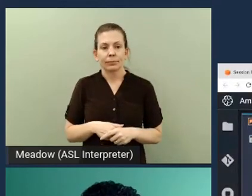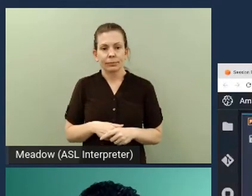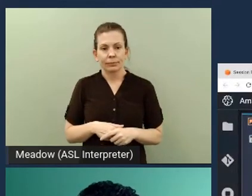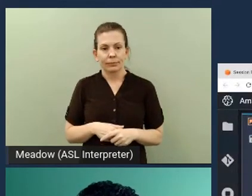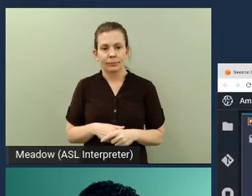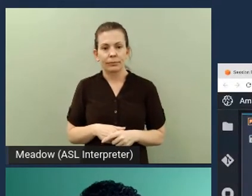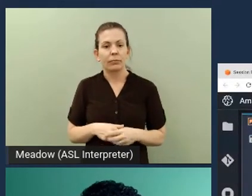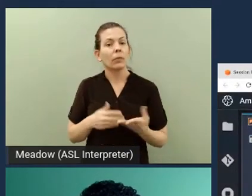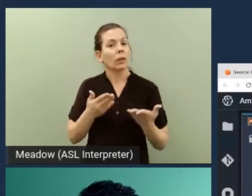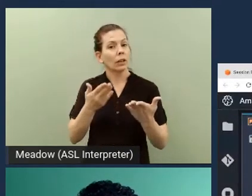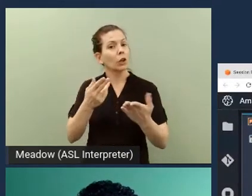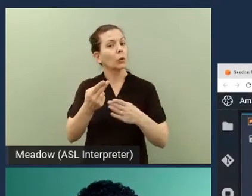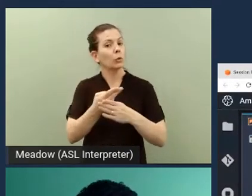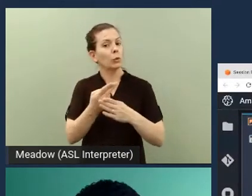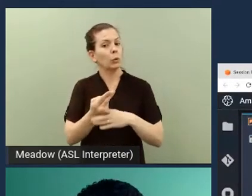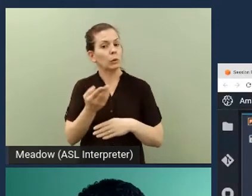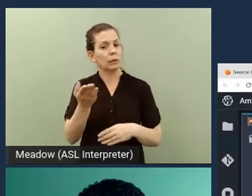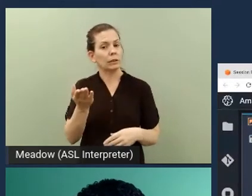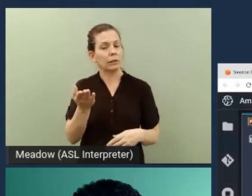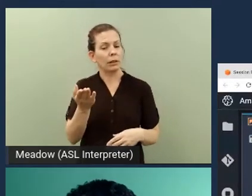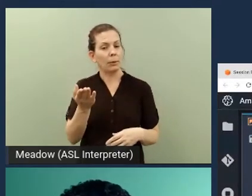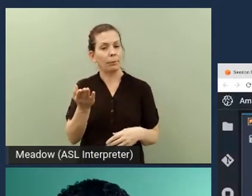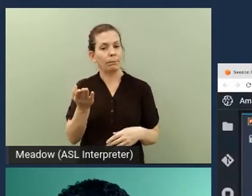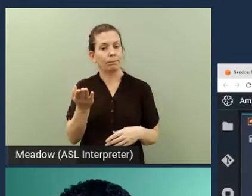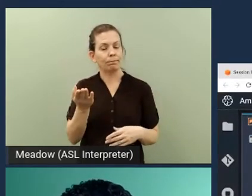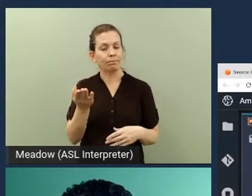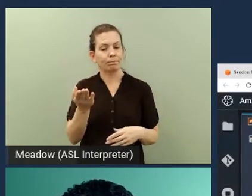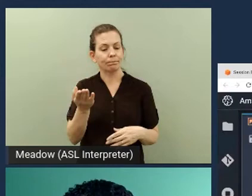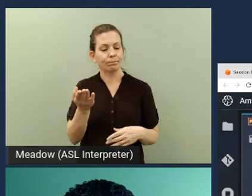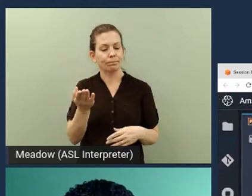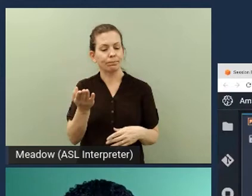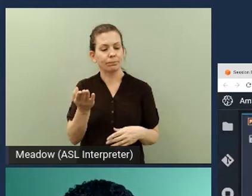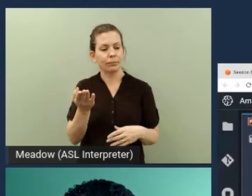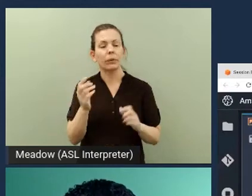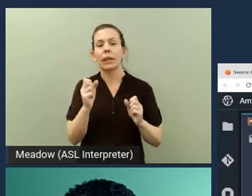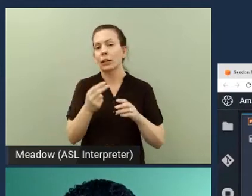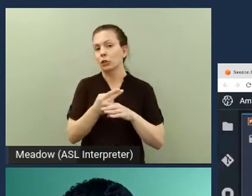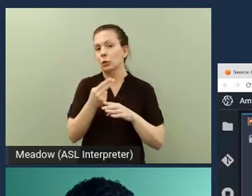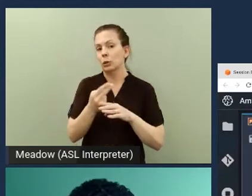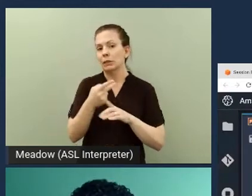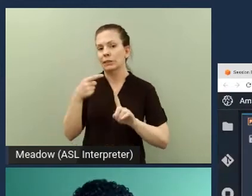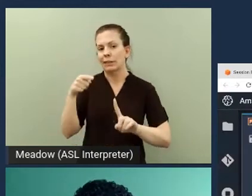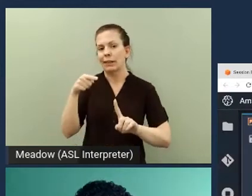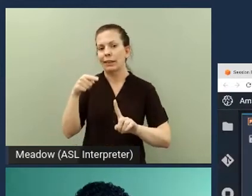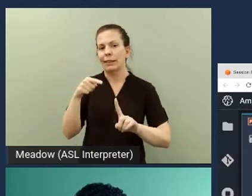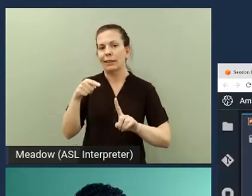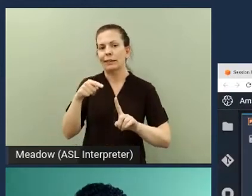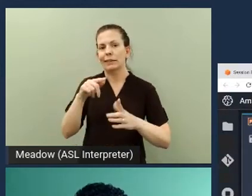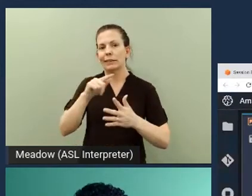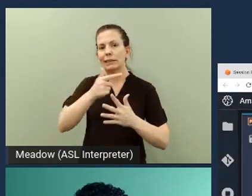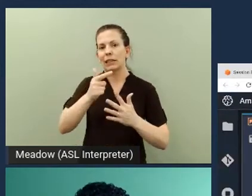You can use the, um, you can use the percentage SQL Magic